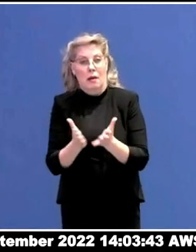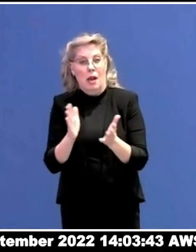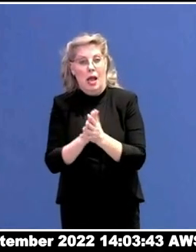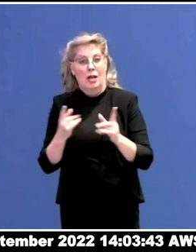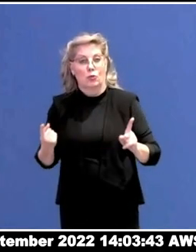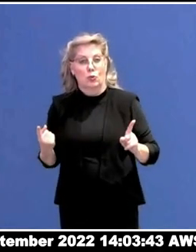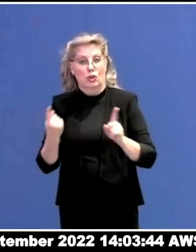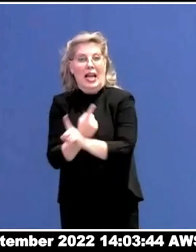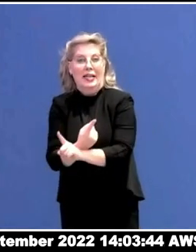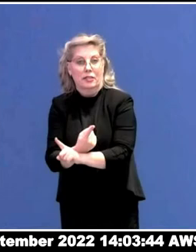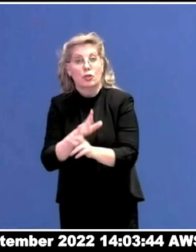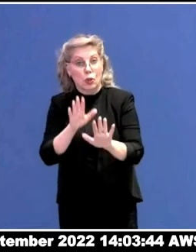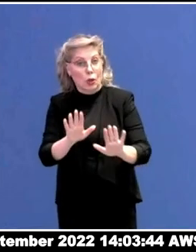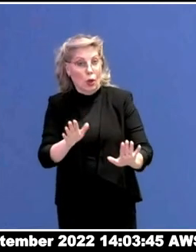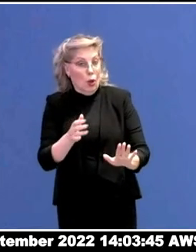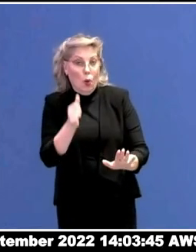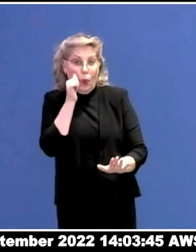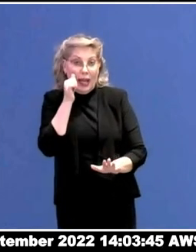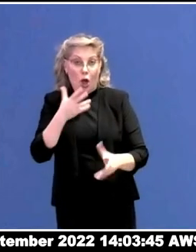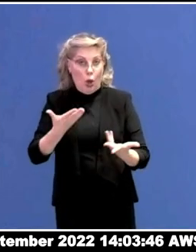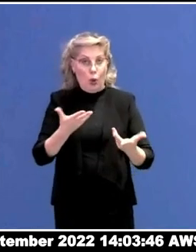Who makes that ultimate decision, particularly, for example, here in Western